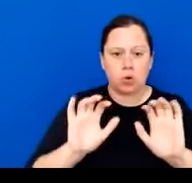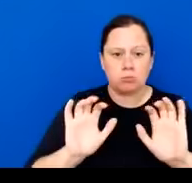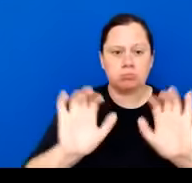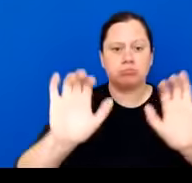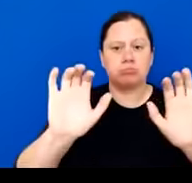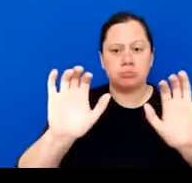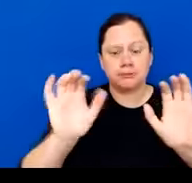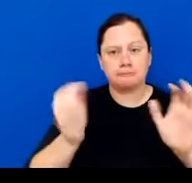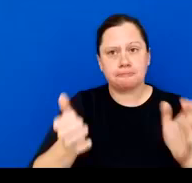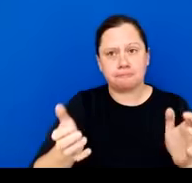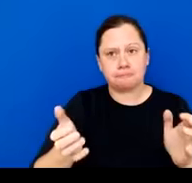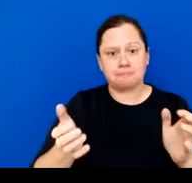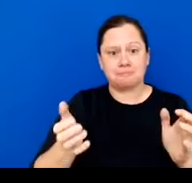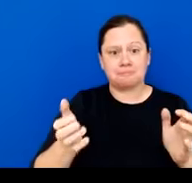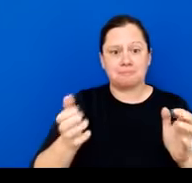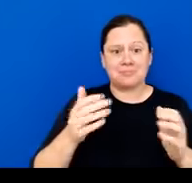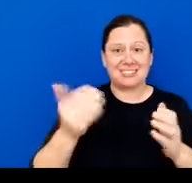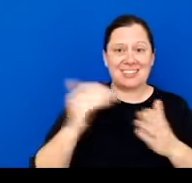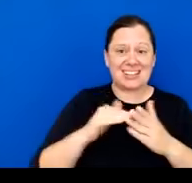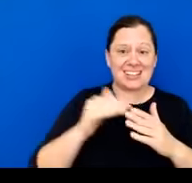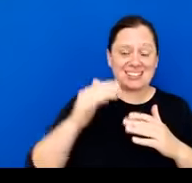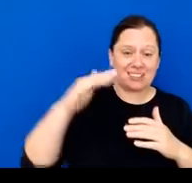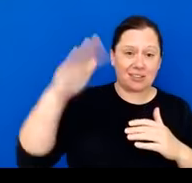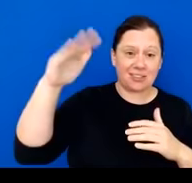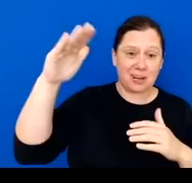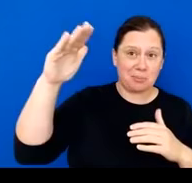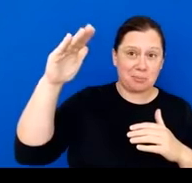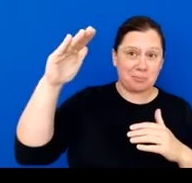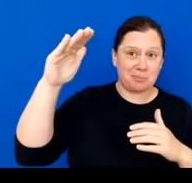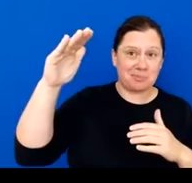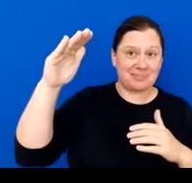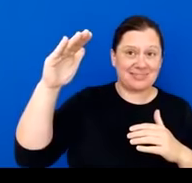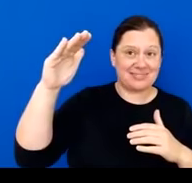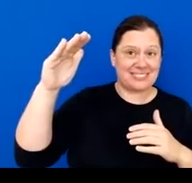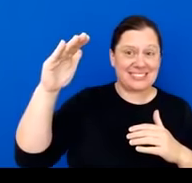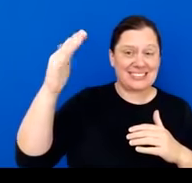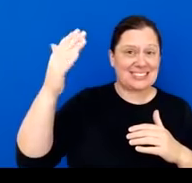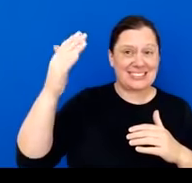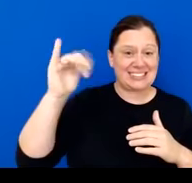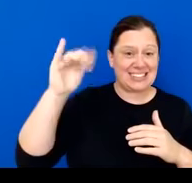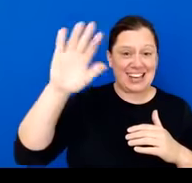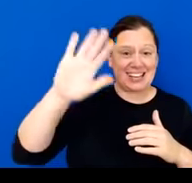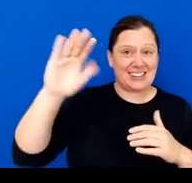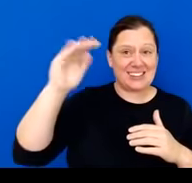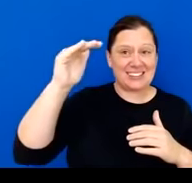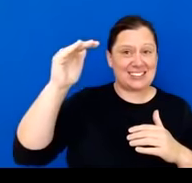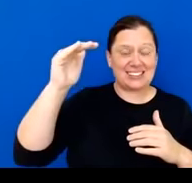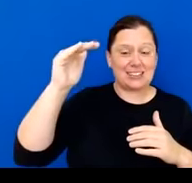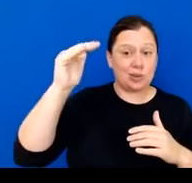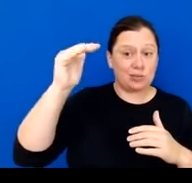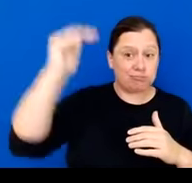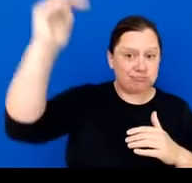push out of the black so anything that ignites or spots or wants to move is going to go out of the black and